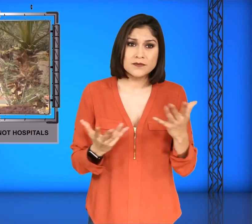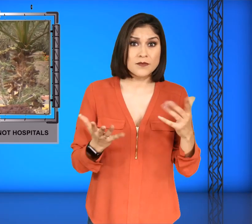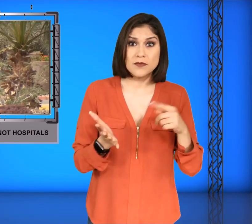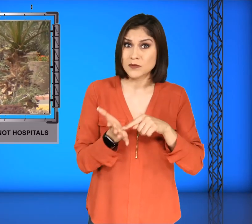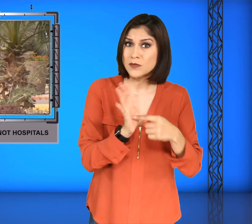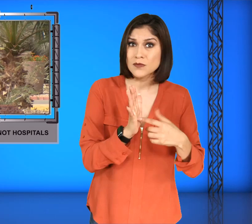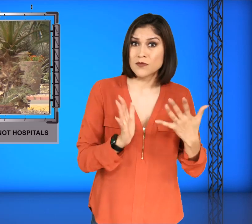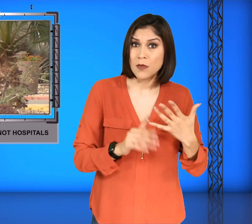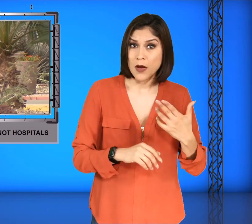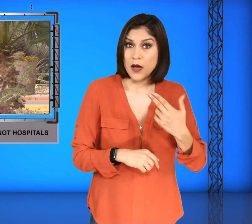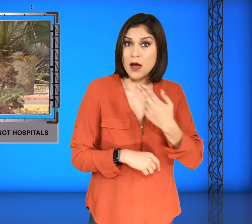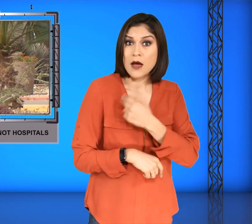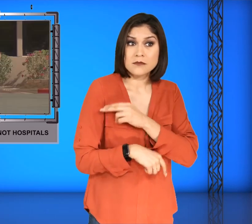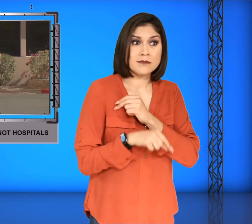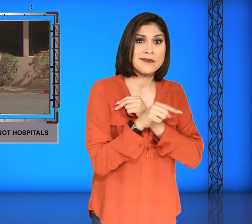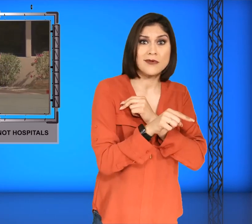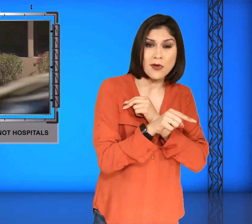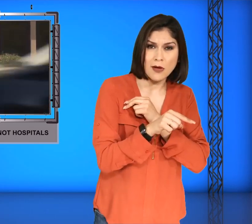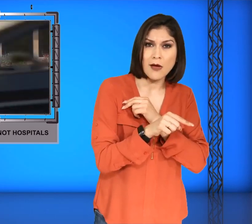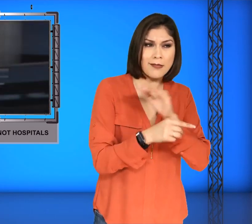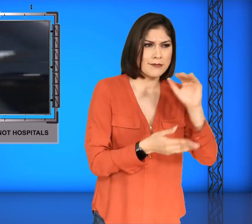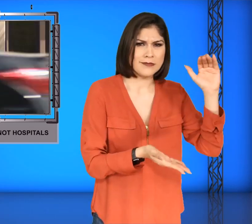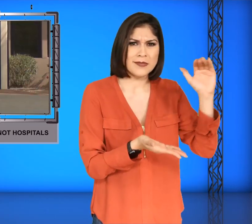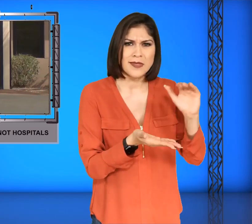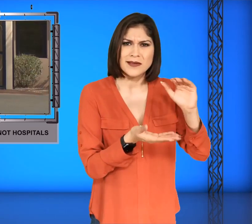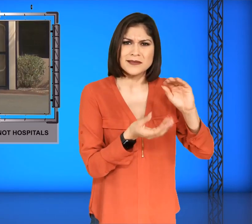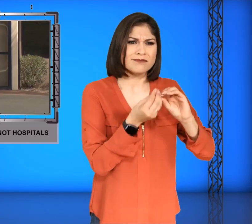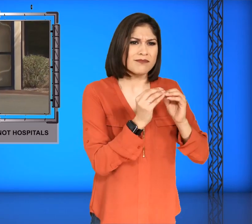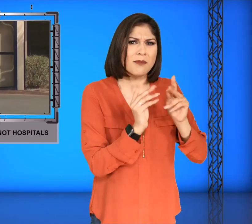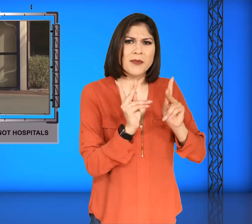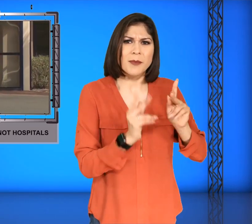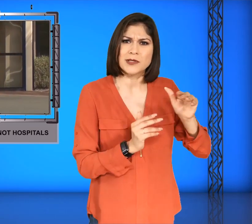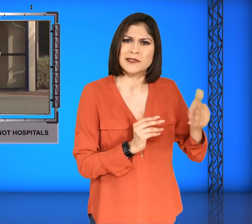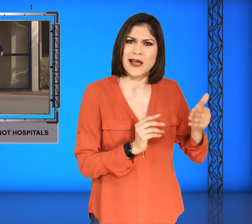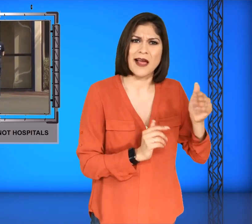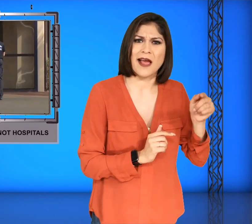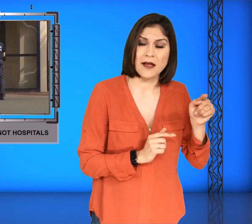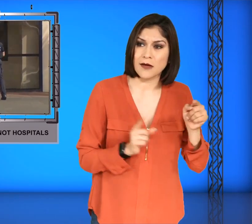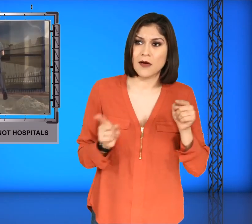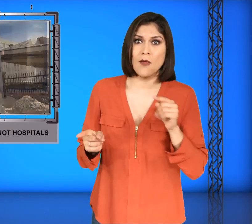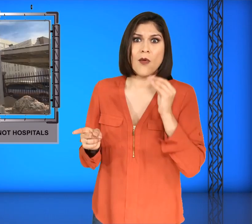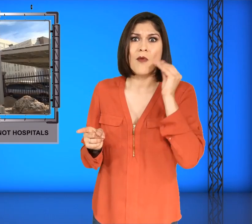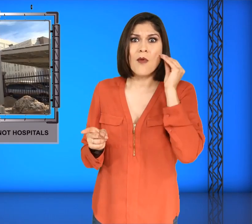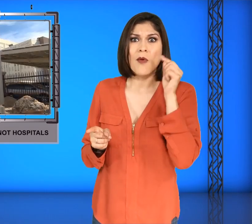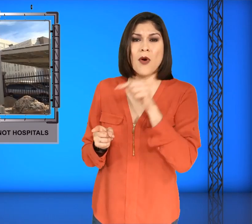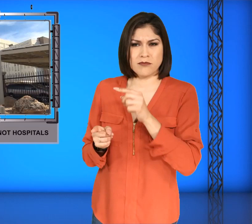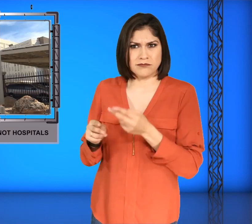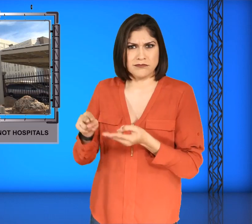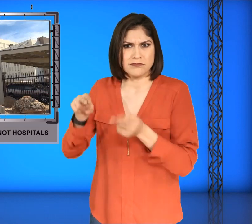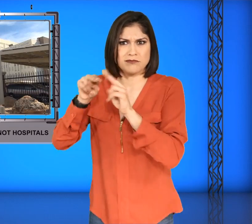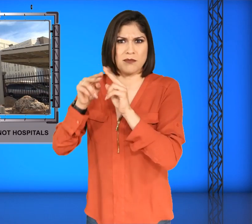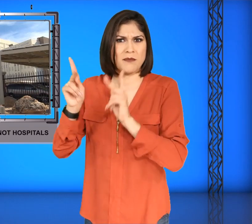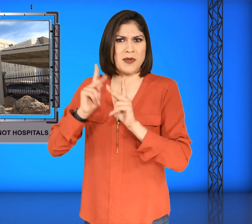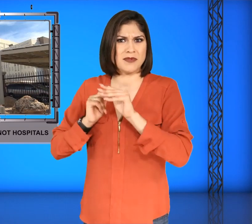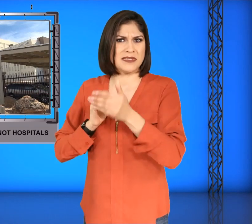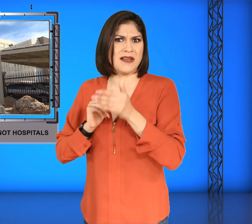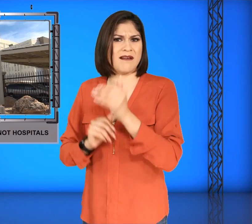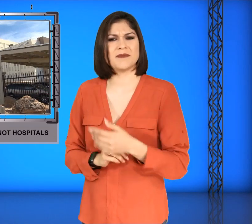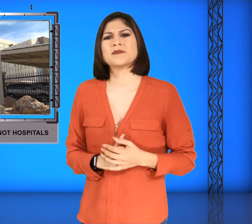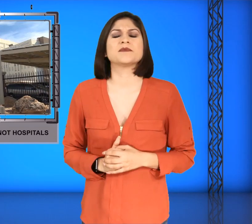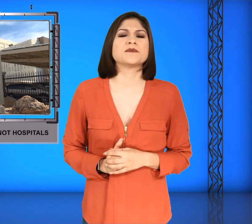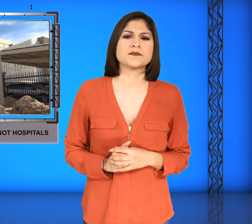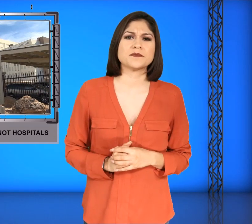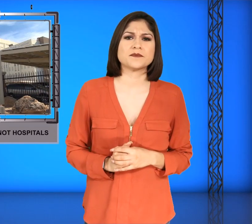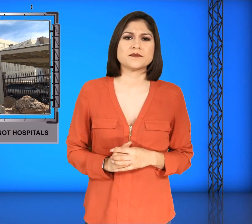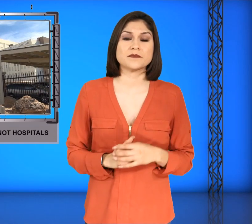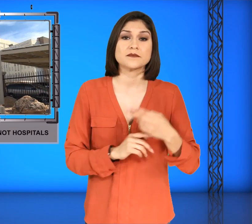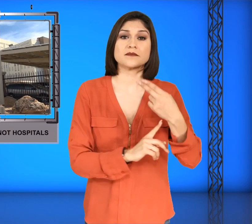It showed a decrease in hospital deaths and an increase in deaths at home.